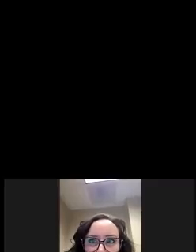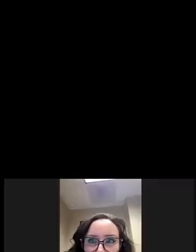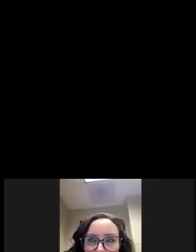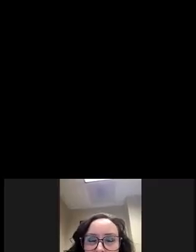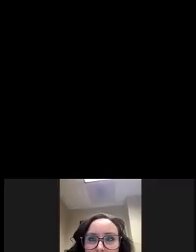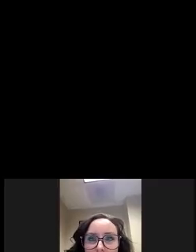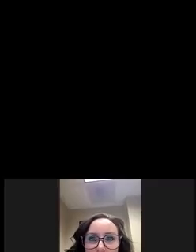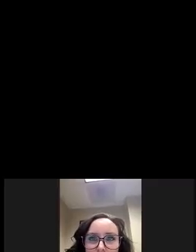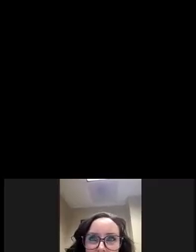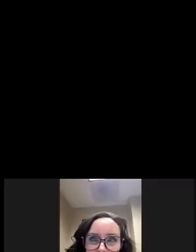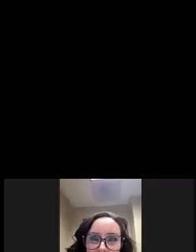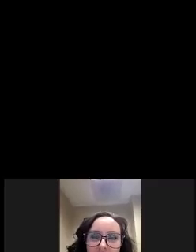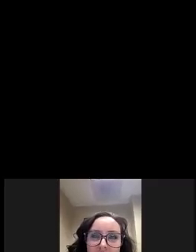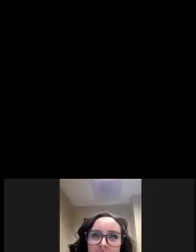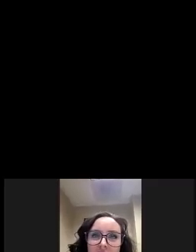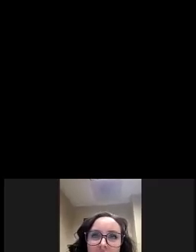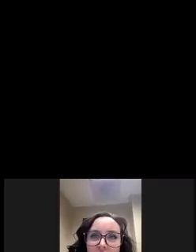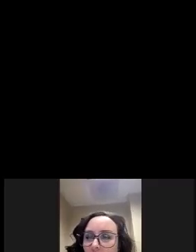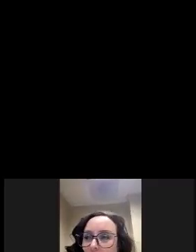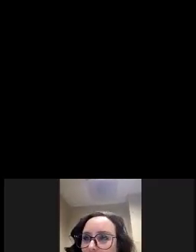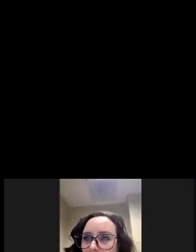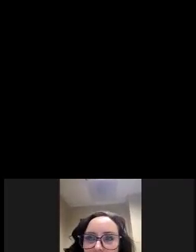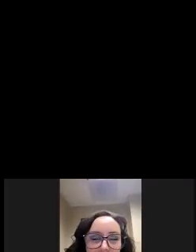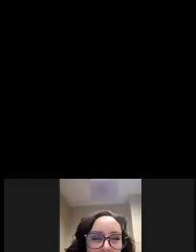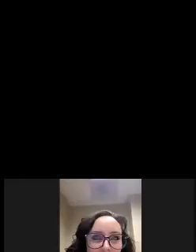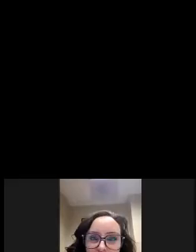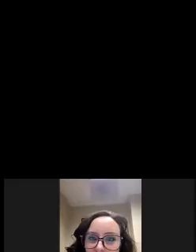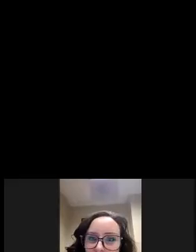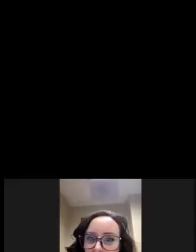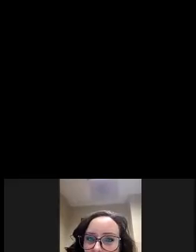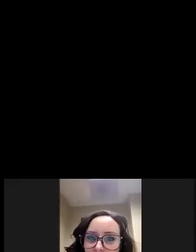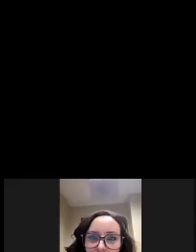cooking and what we're eating, and if other people are eating, and she is not, she